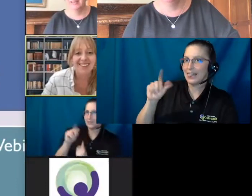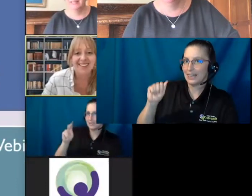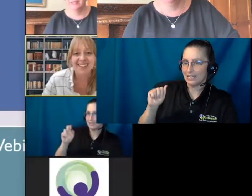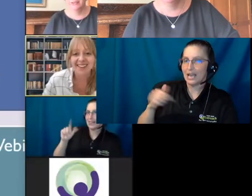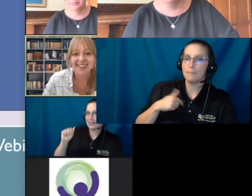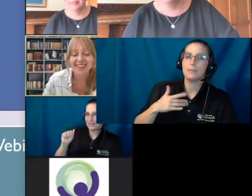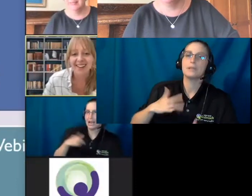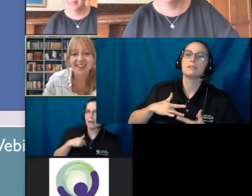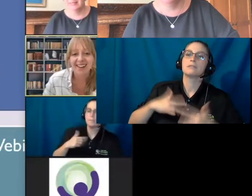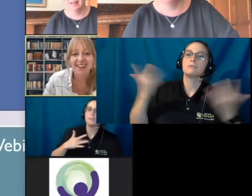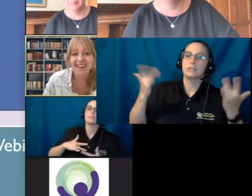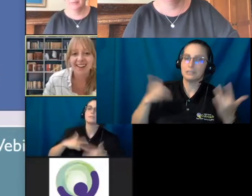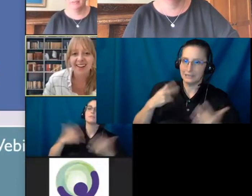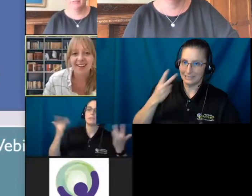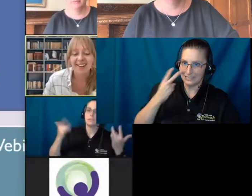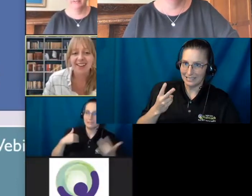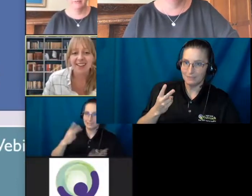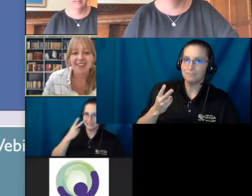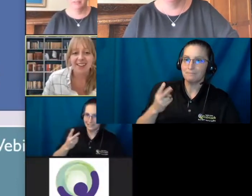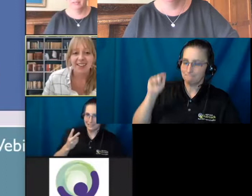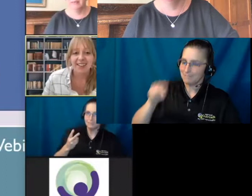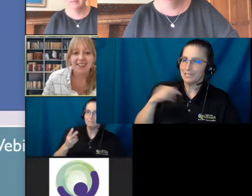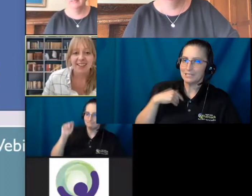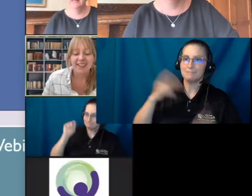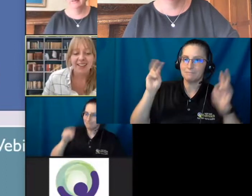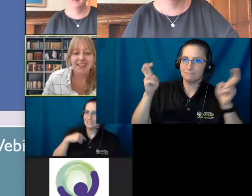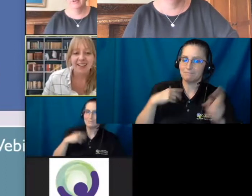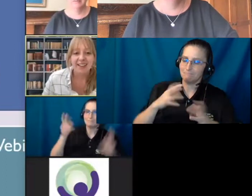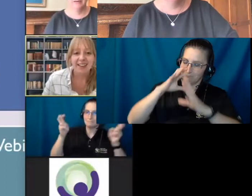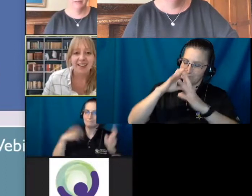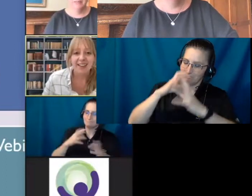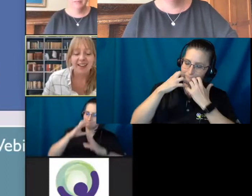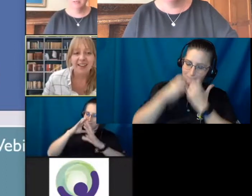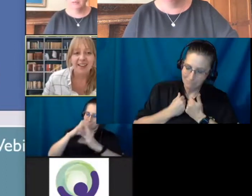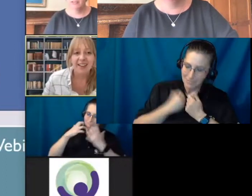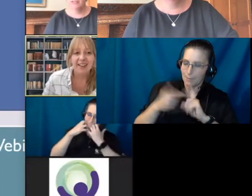to present on this topic which we're very passionate about. Talking about peer relationships